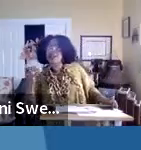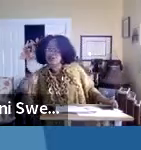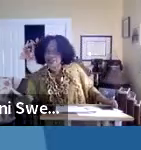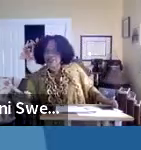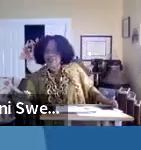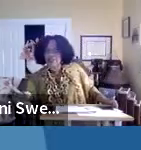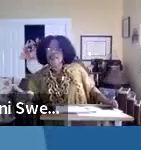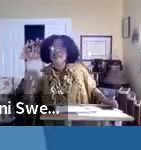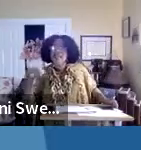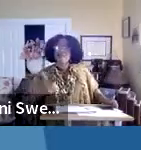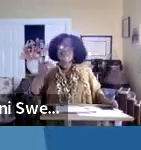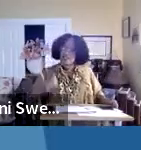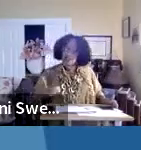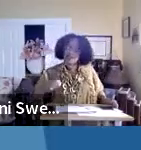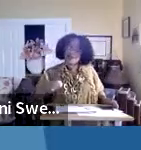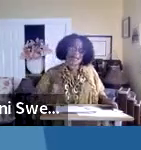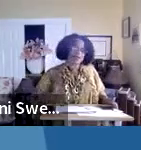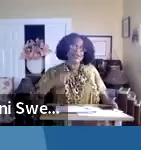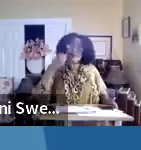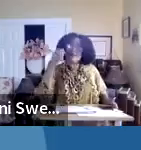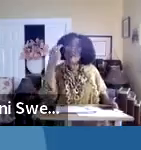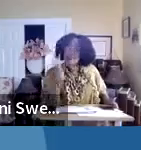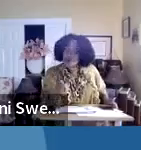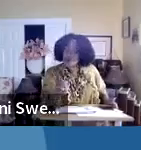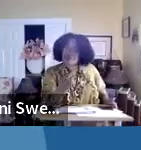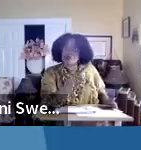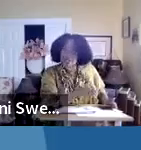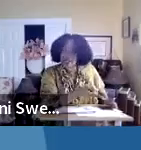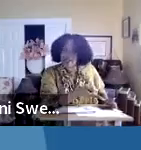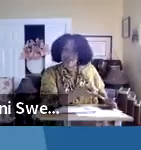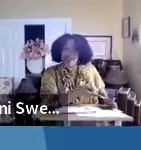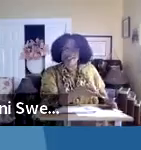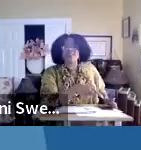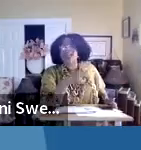Today, we had registered